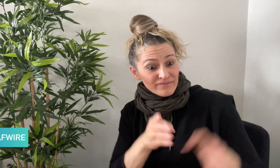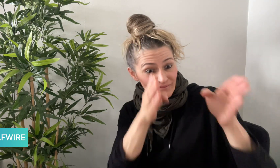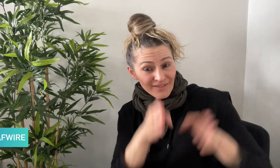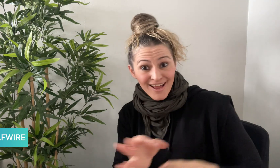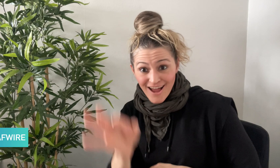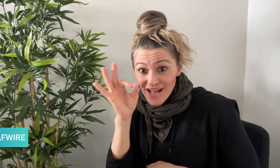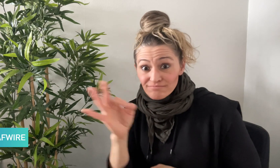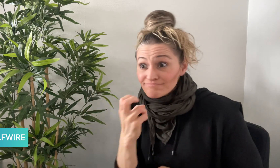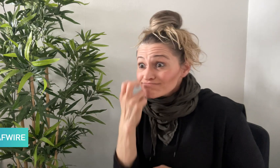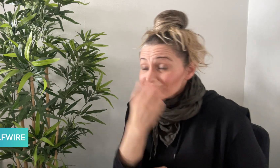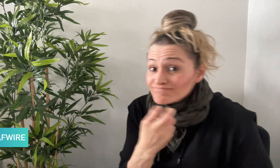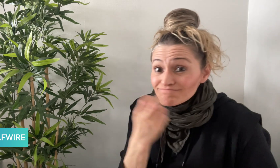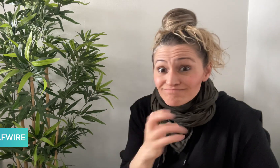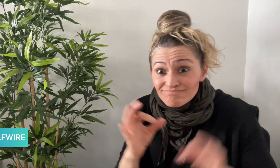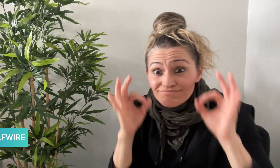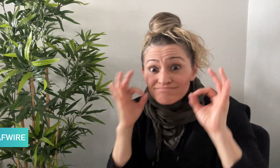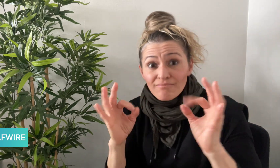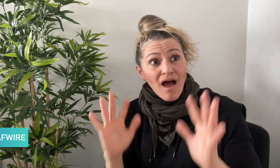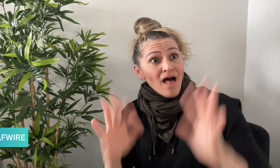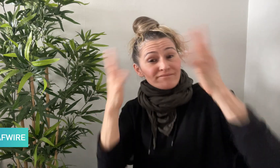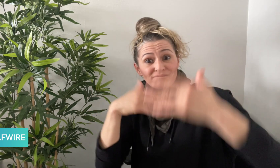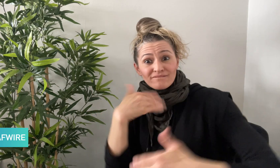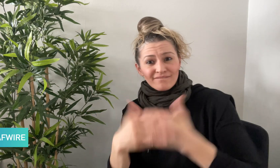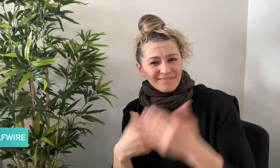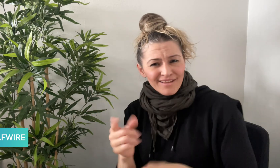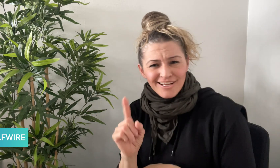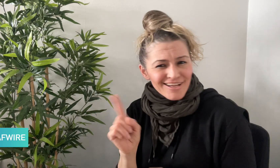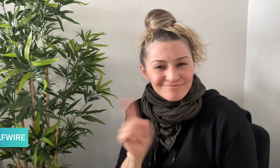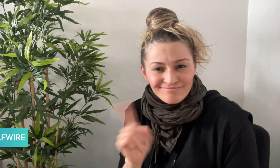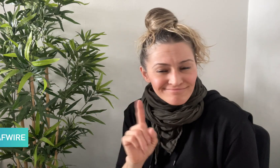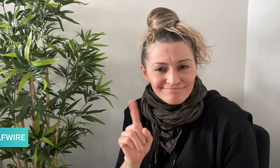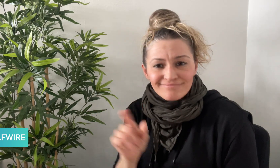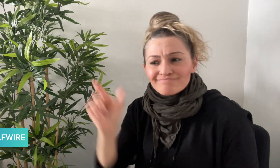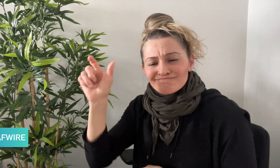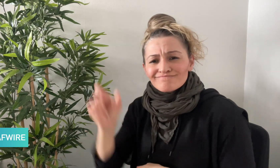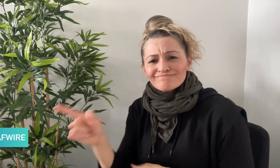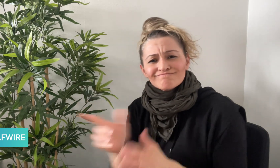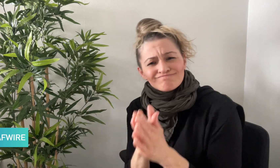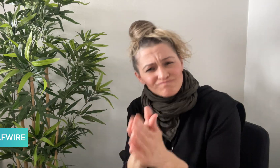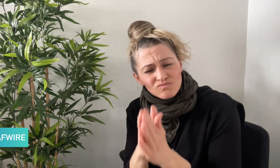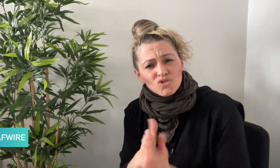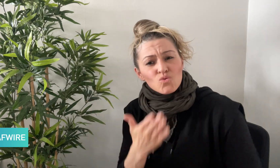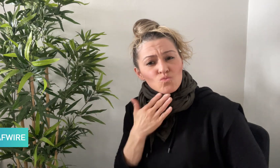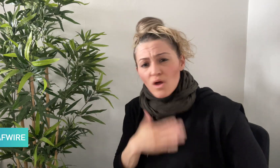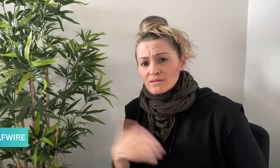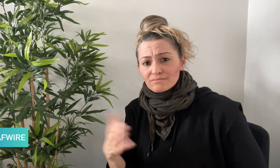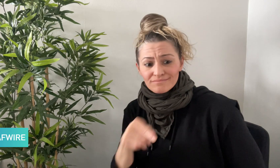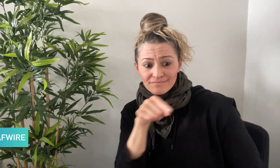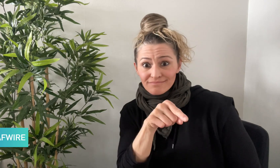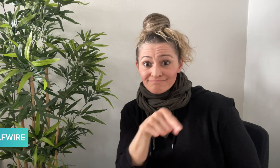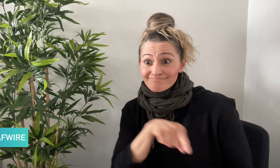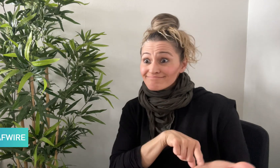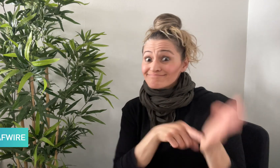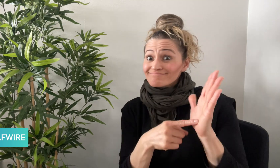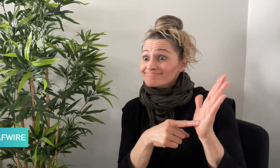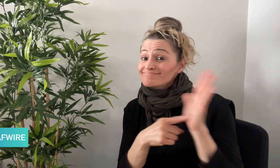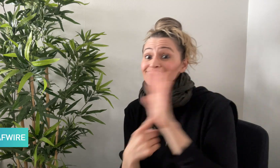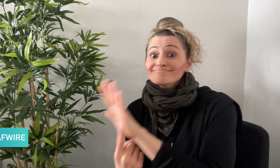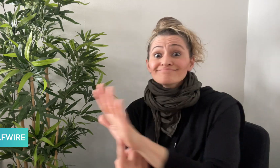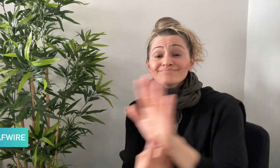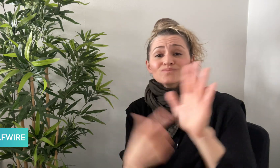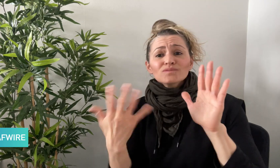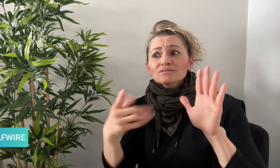made accessible for a Deaf person and wishes that